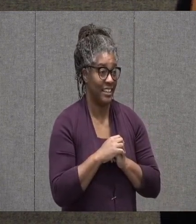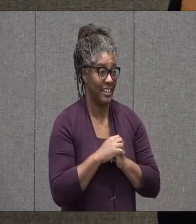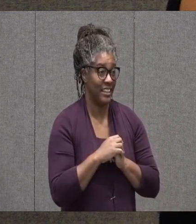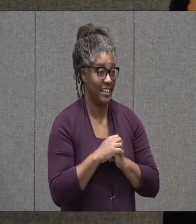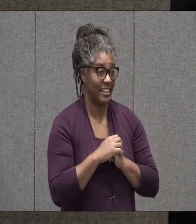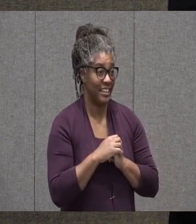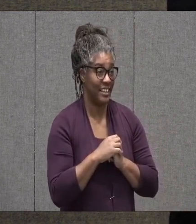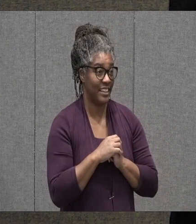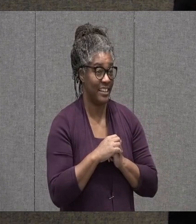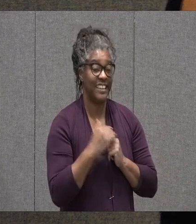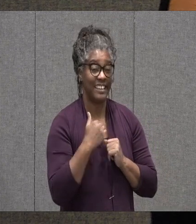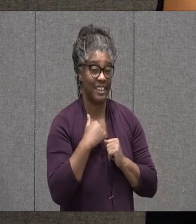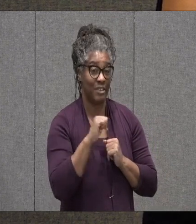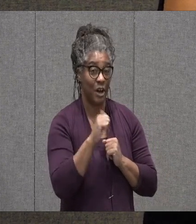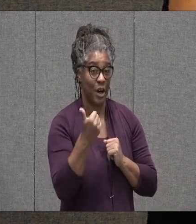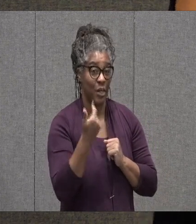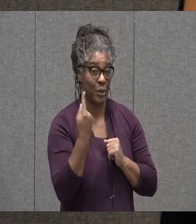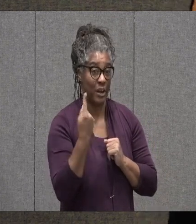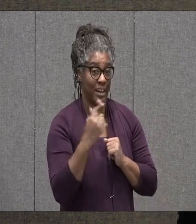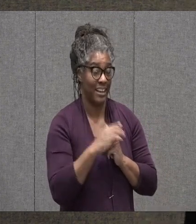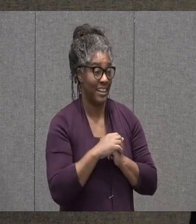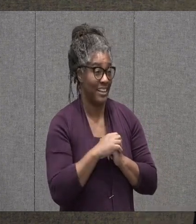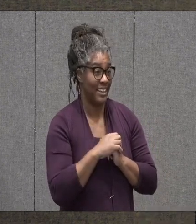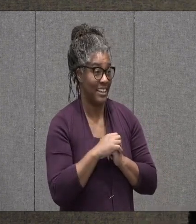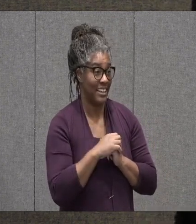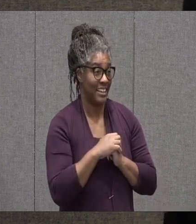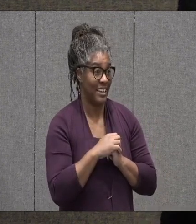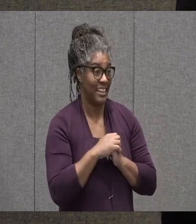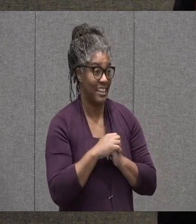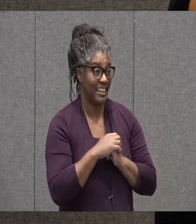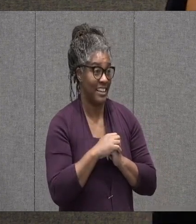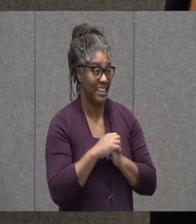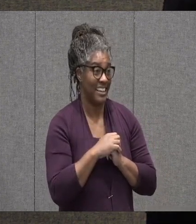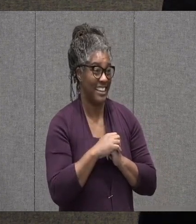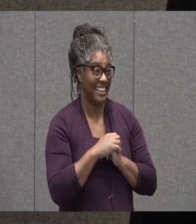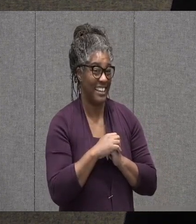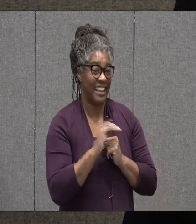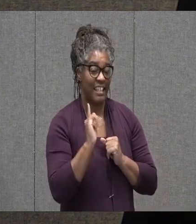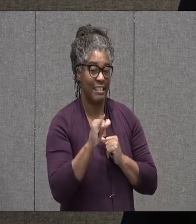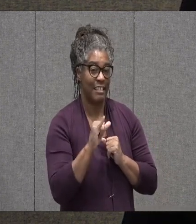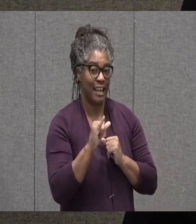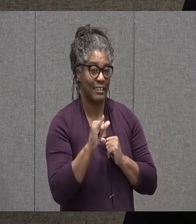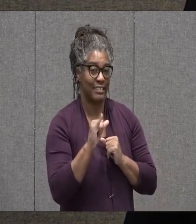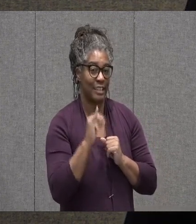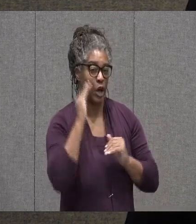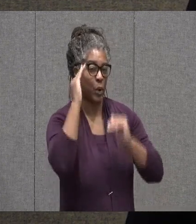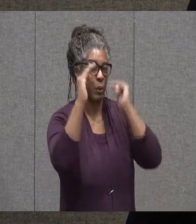I have another one. This is kind of a grown up word, a $5 word. Let's see if you recognize this one.